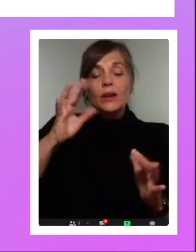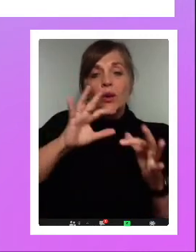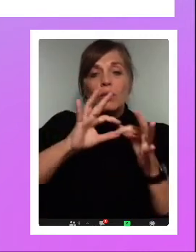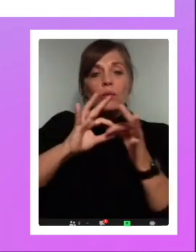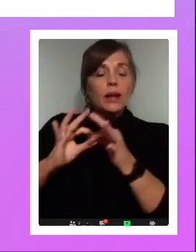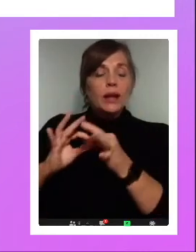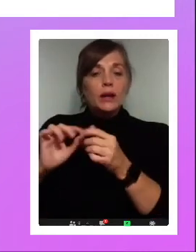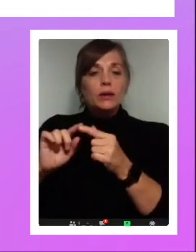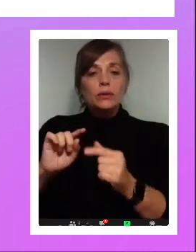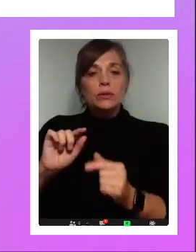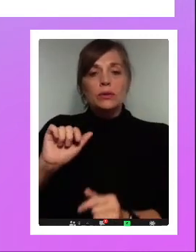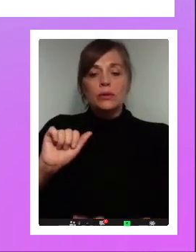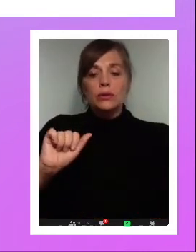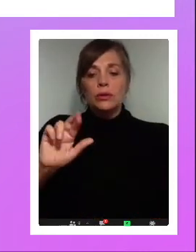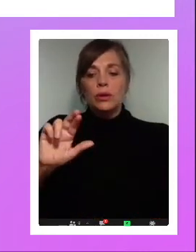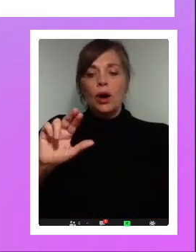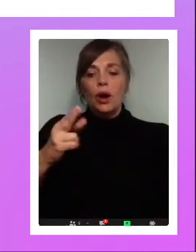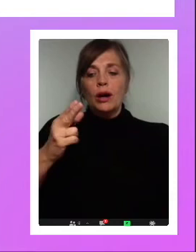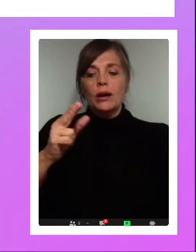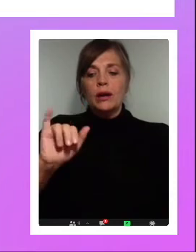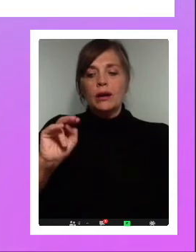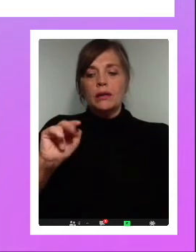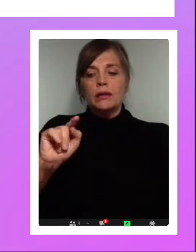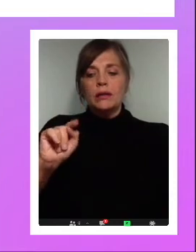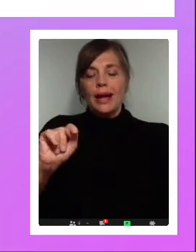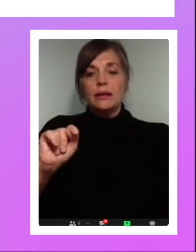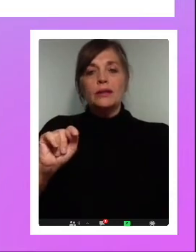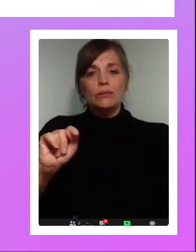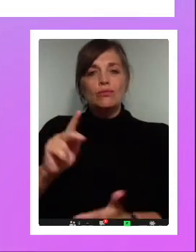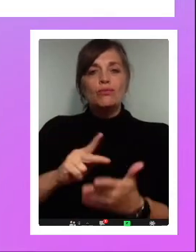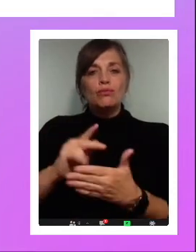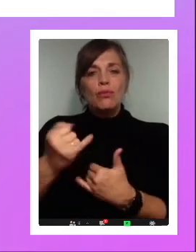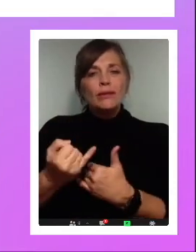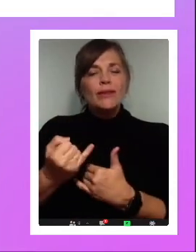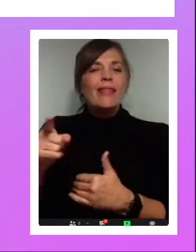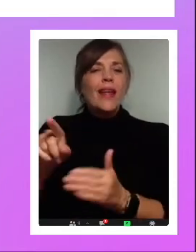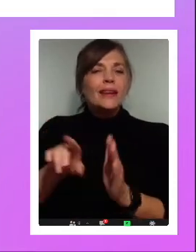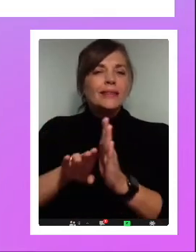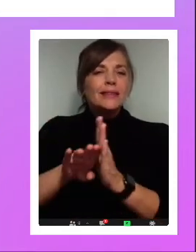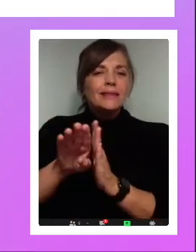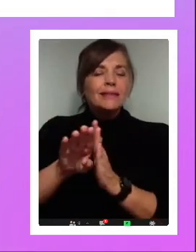which is a defense department project. The advanced research projects agency